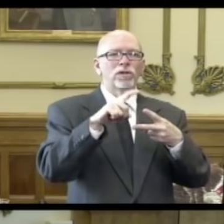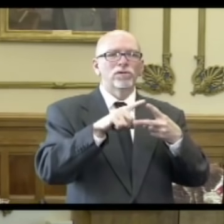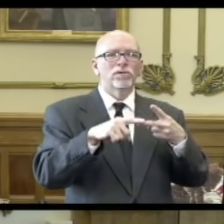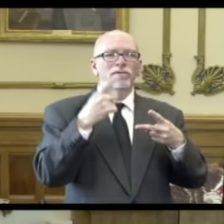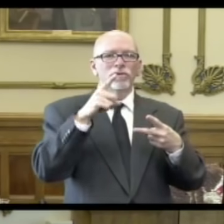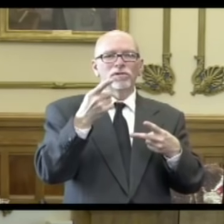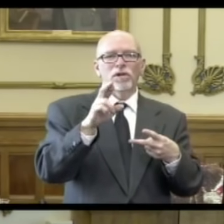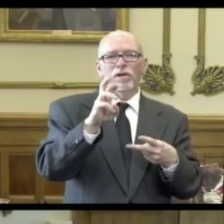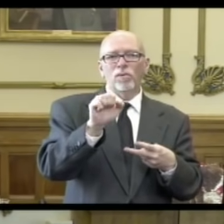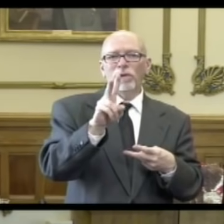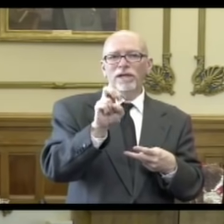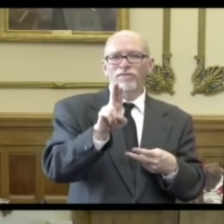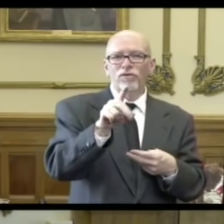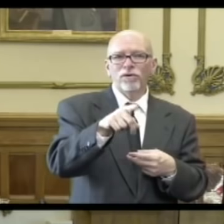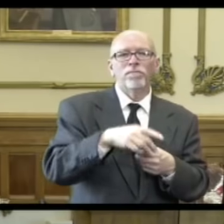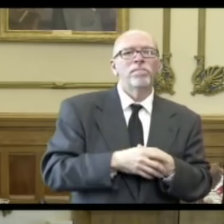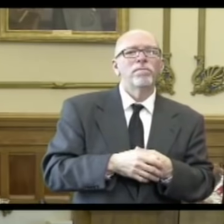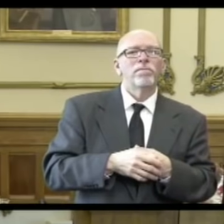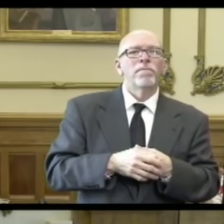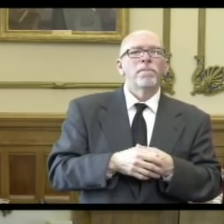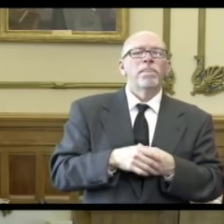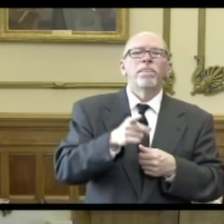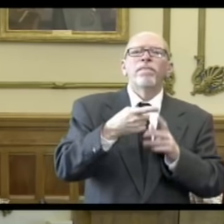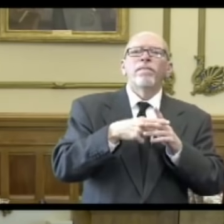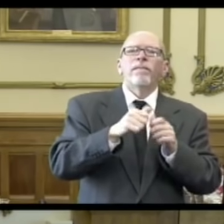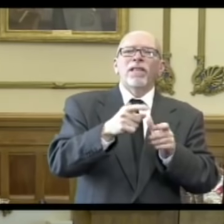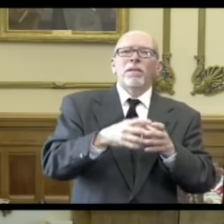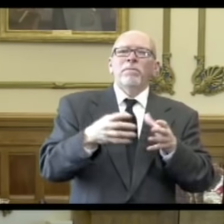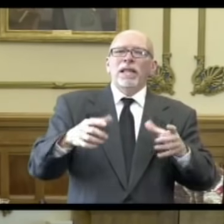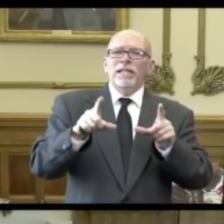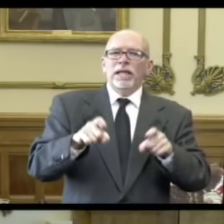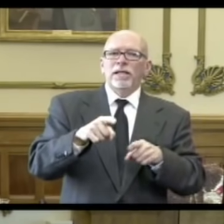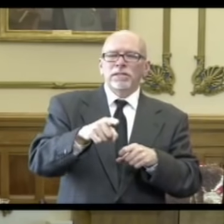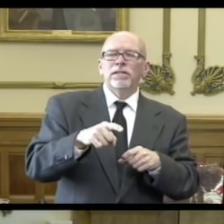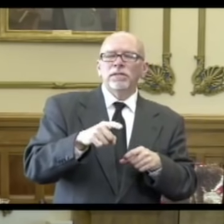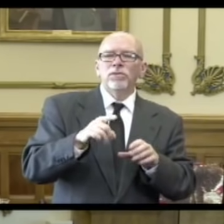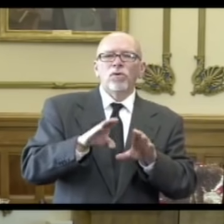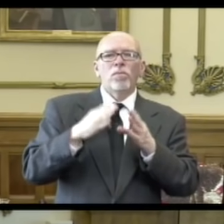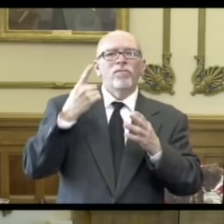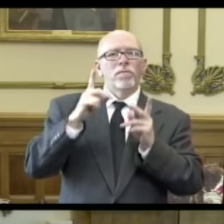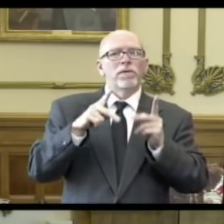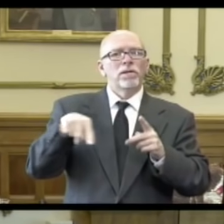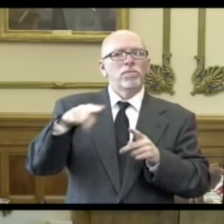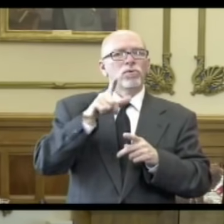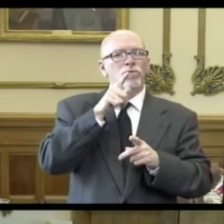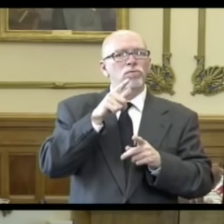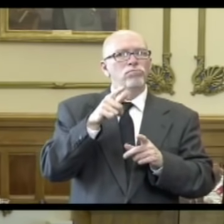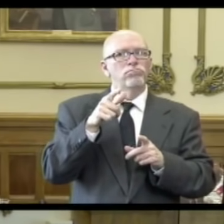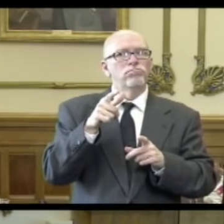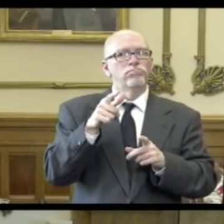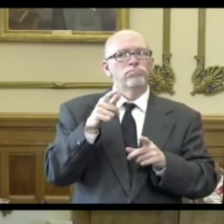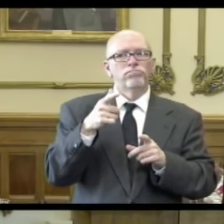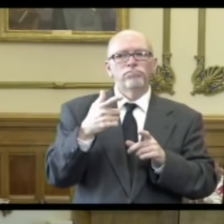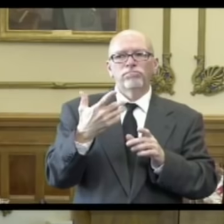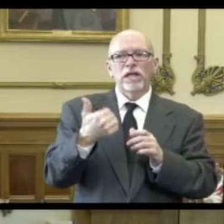HELLO BRIANNA HOW ARE YOU GREAT THANK YOU. I HAVE 2 QUESTIONS BOTH FOR DOCTOR